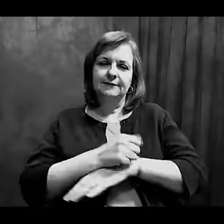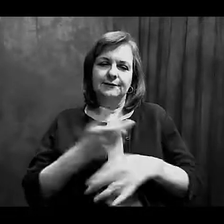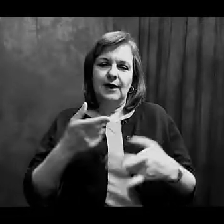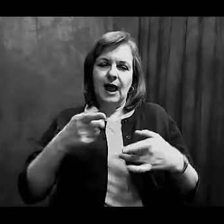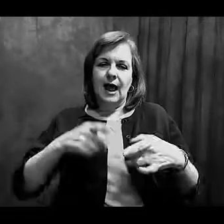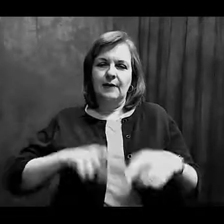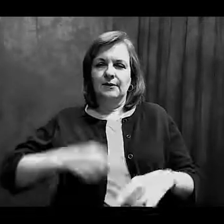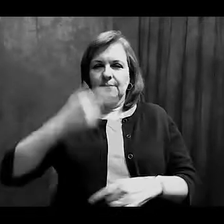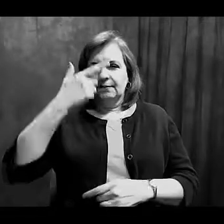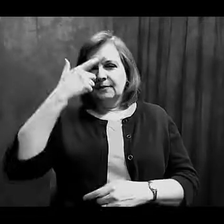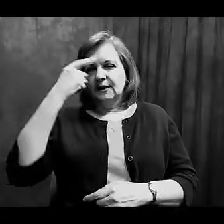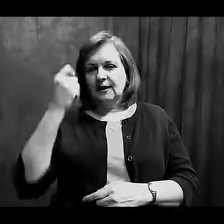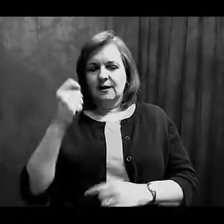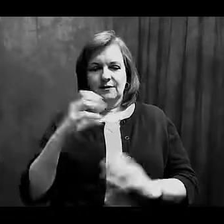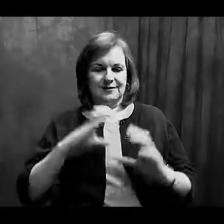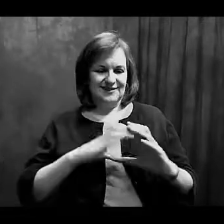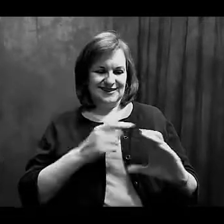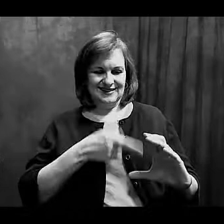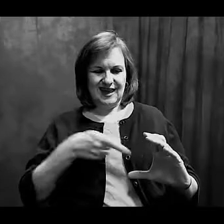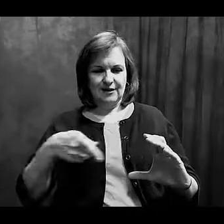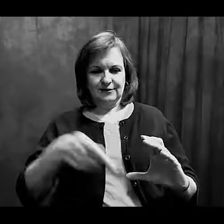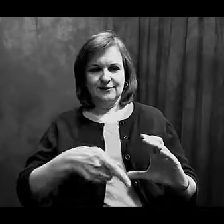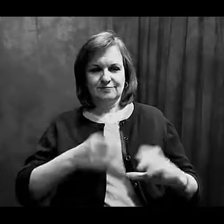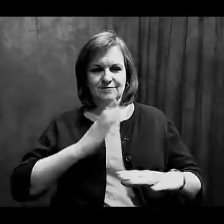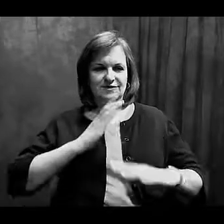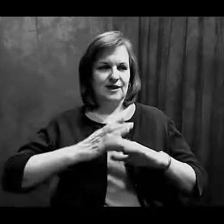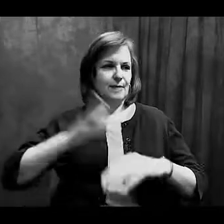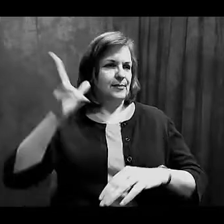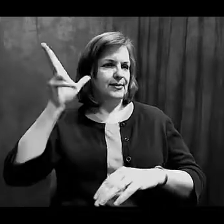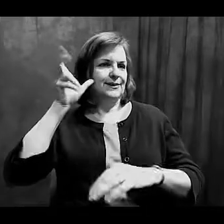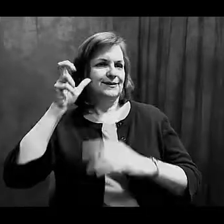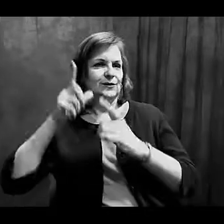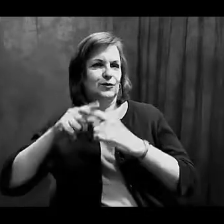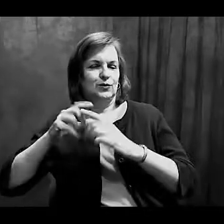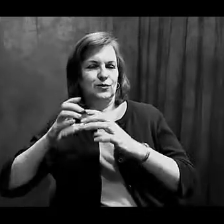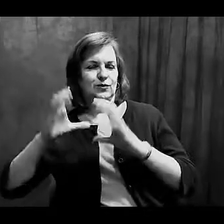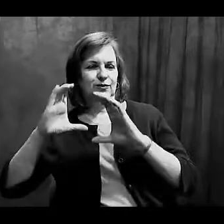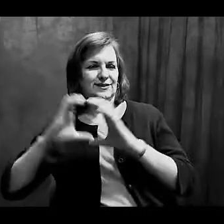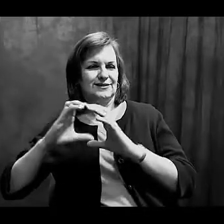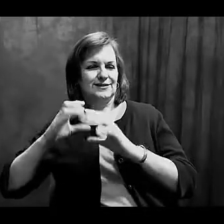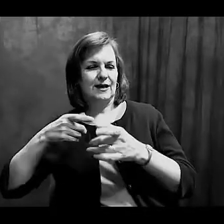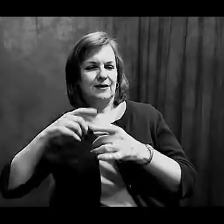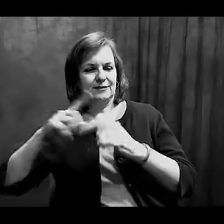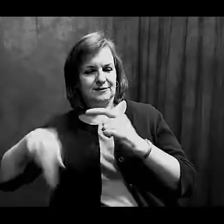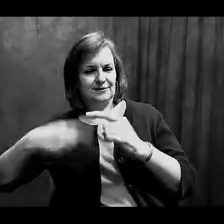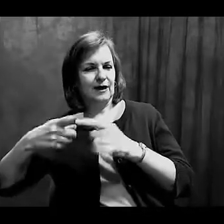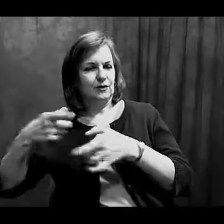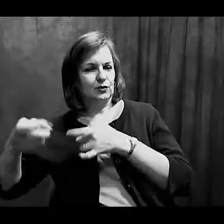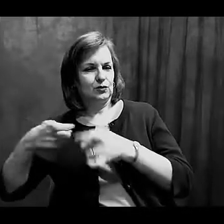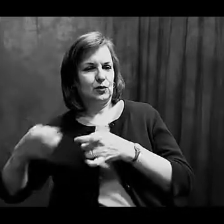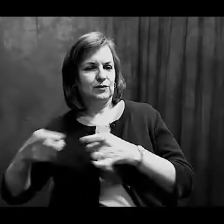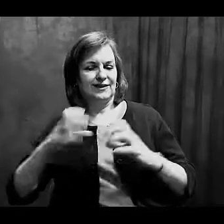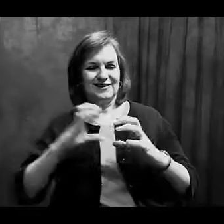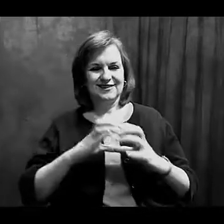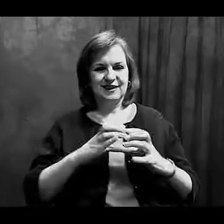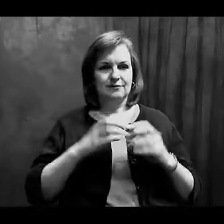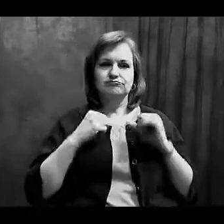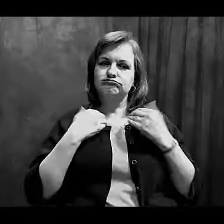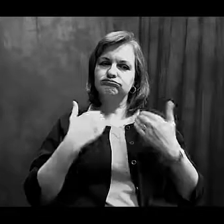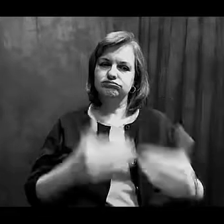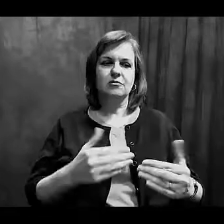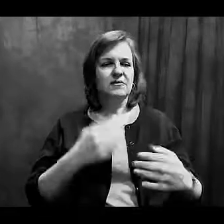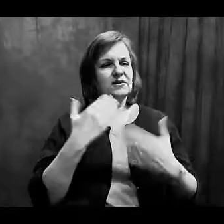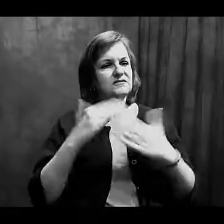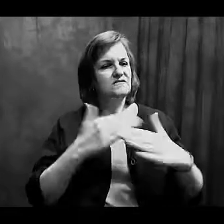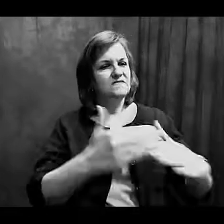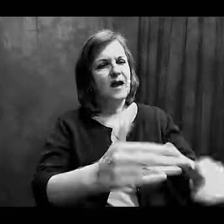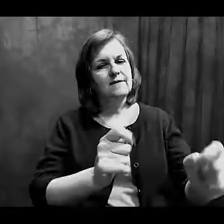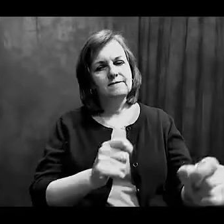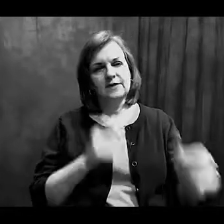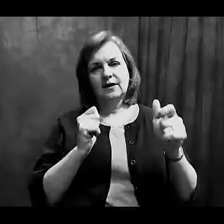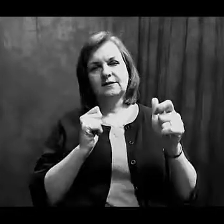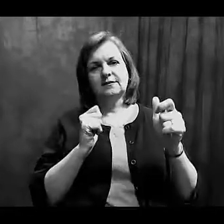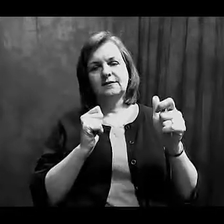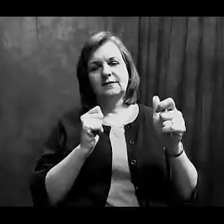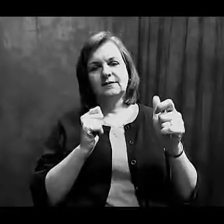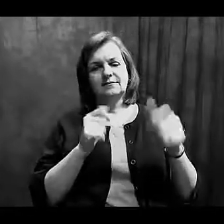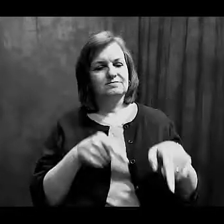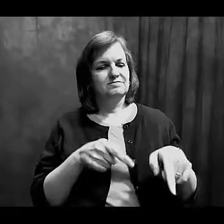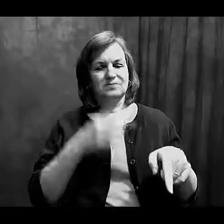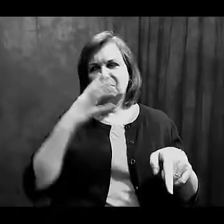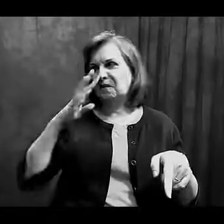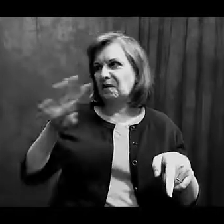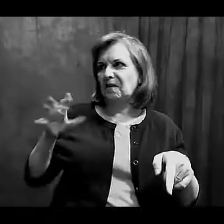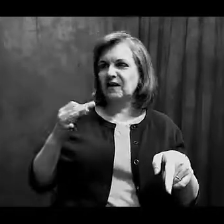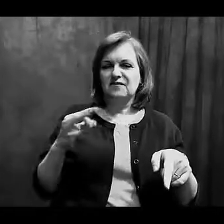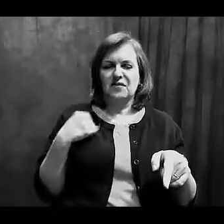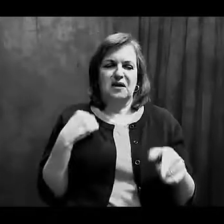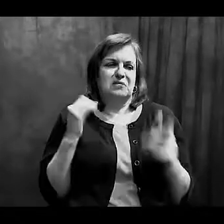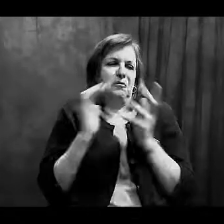are occuring because the cells have stopped listening to the cell cycle controls - so the cells divide rapidly